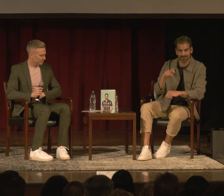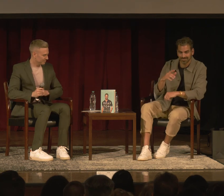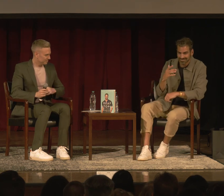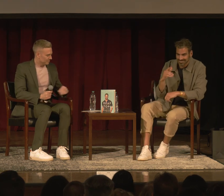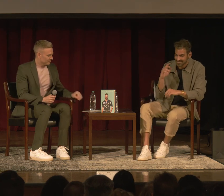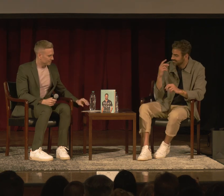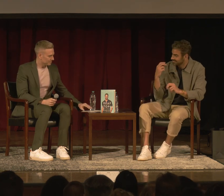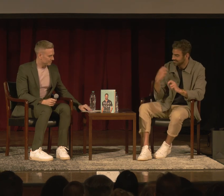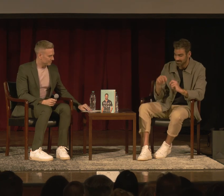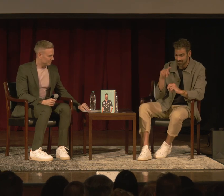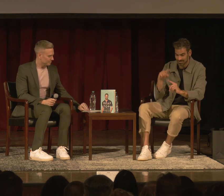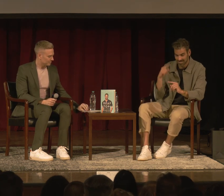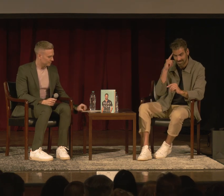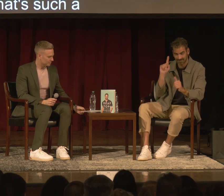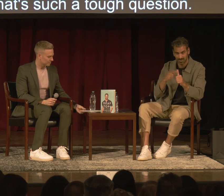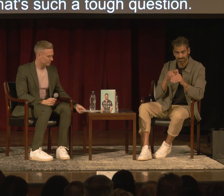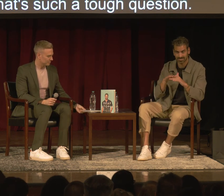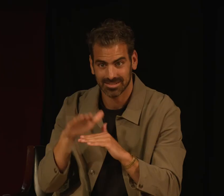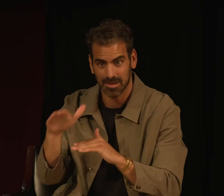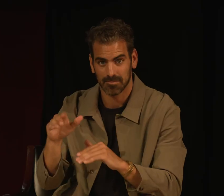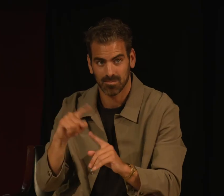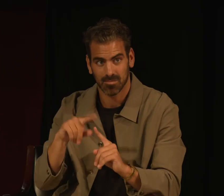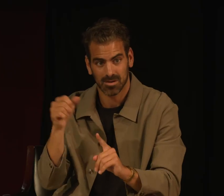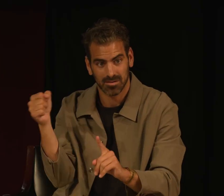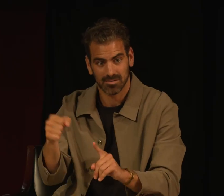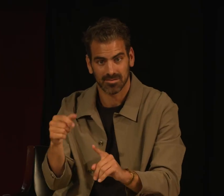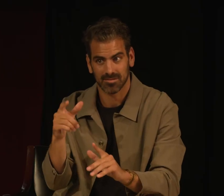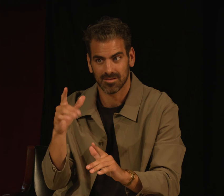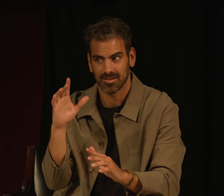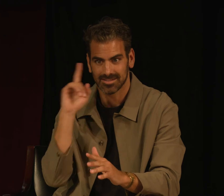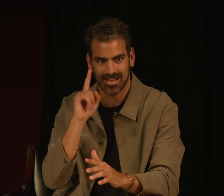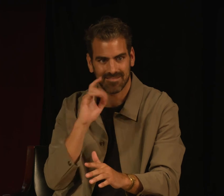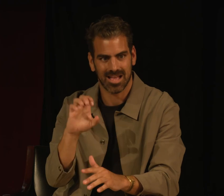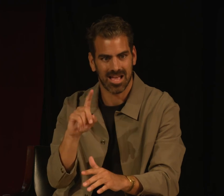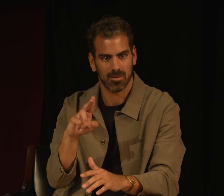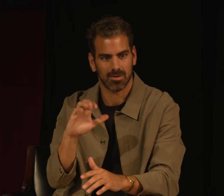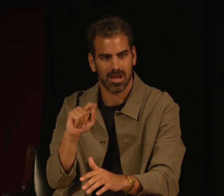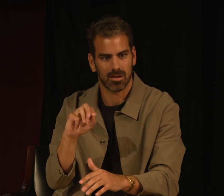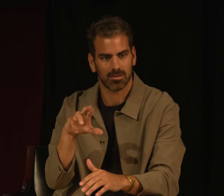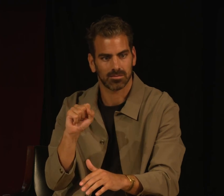That's such a tough question. It's tough because I think the first step to education